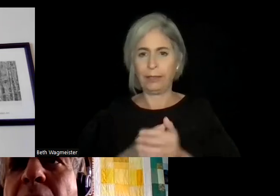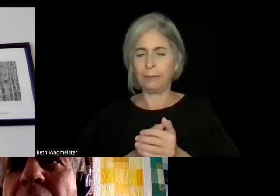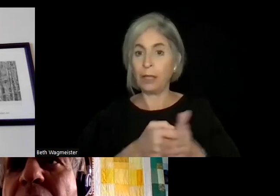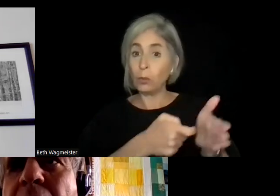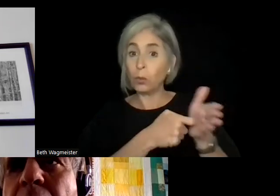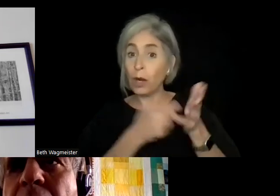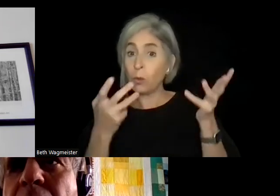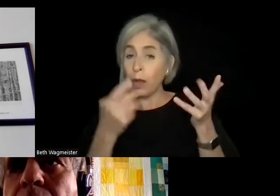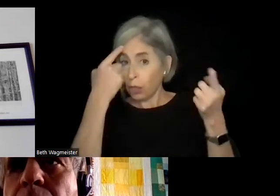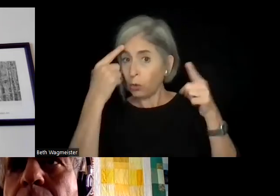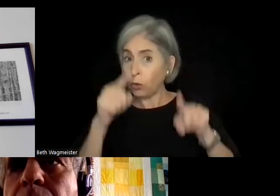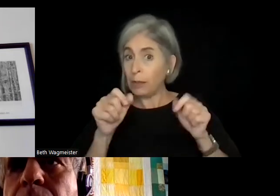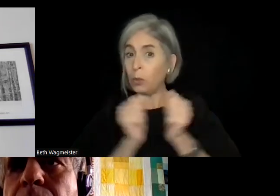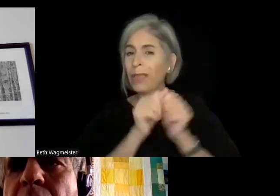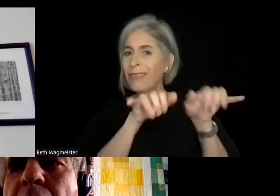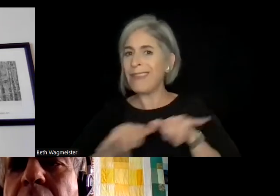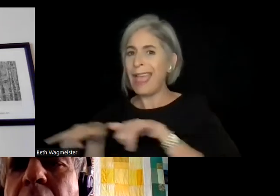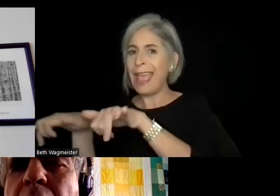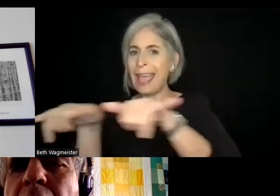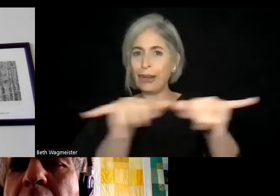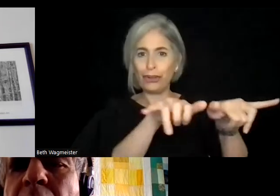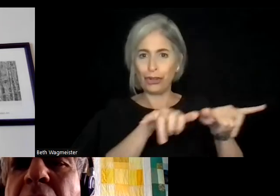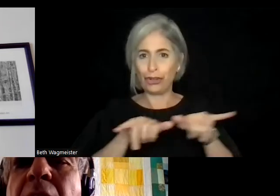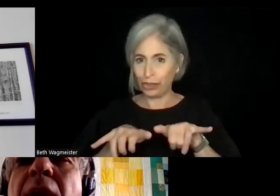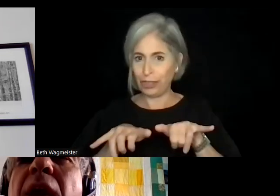accessible communication devices to move around a screen.